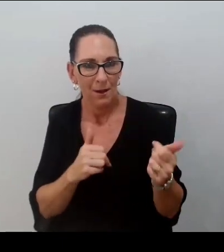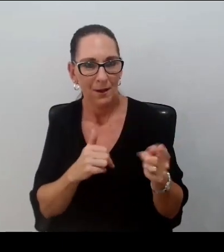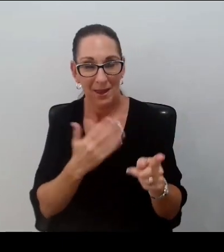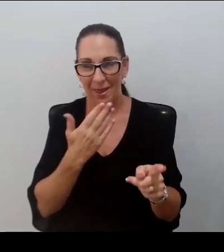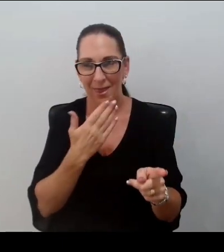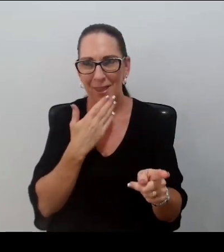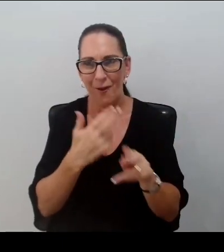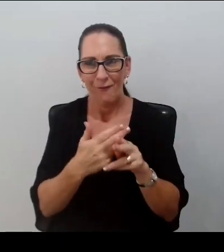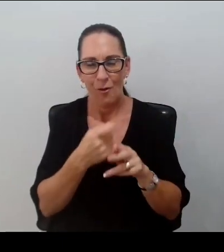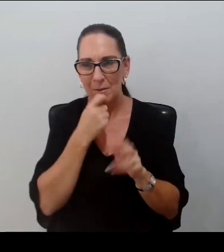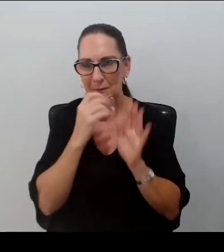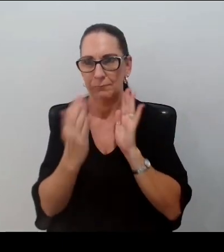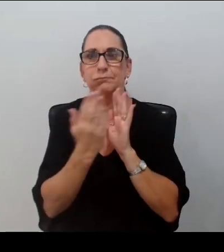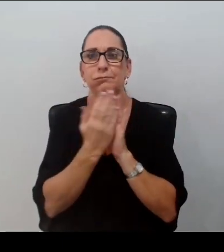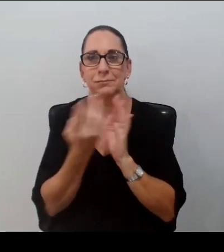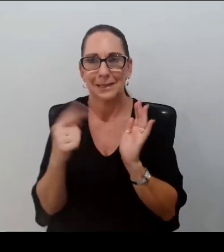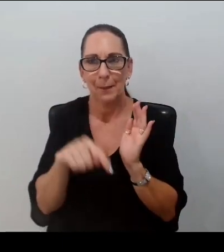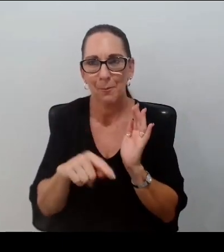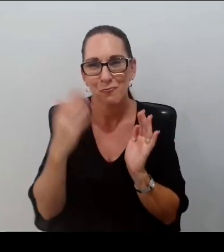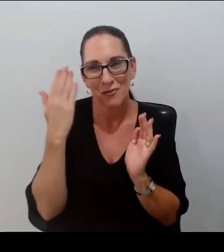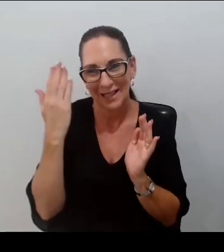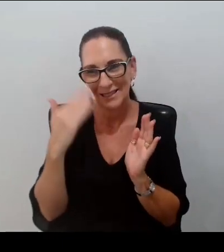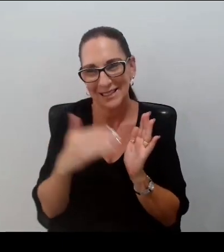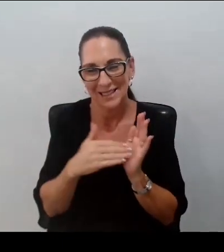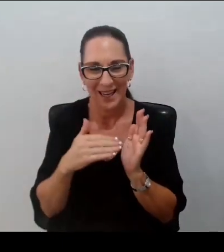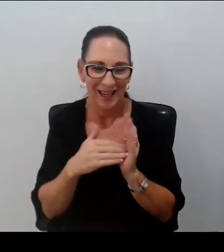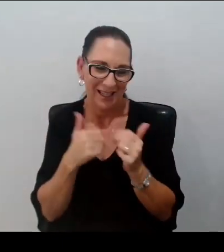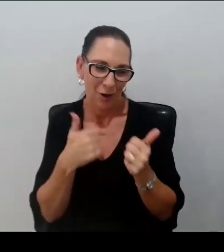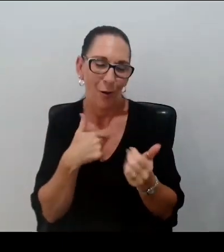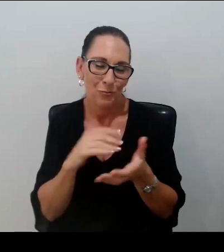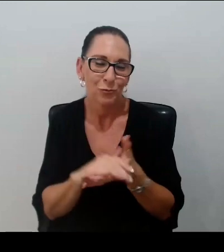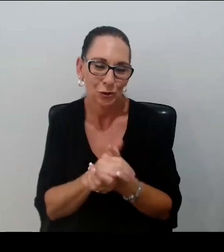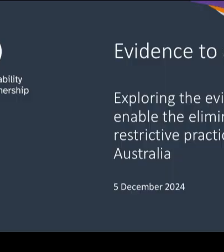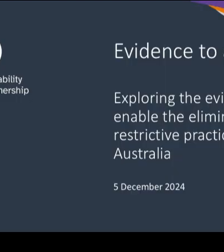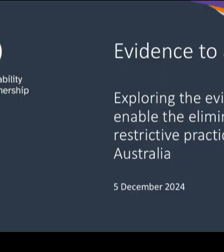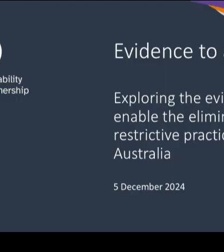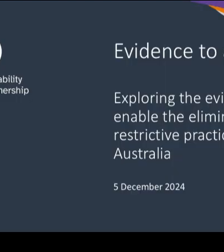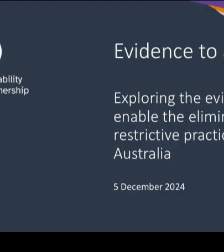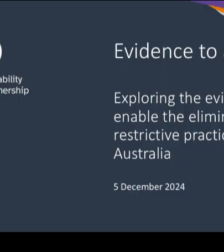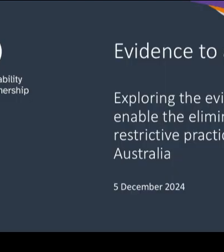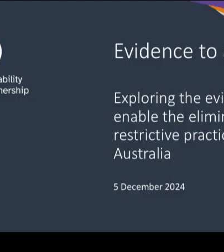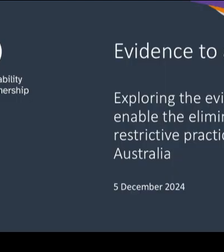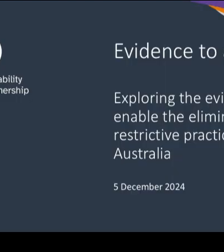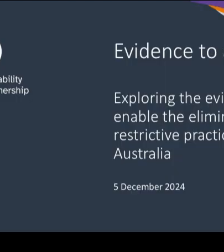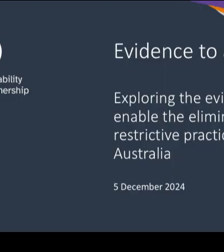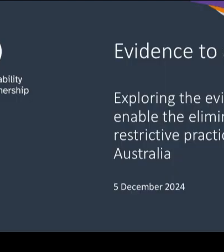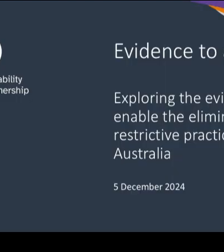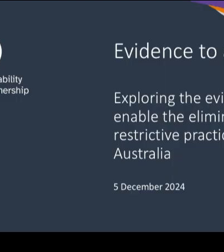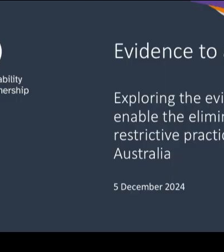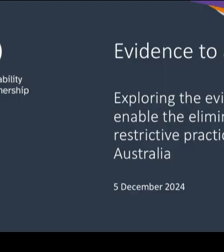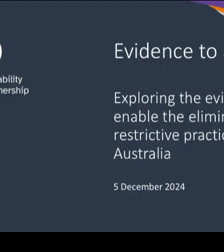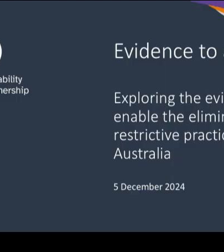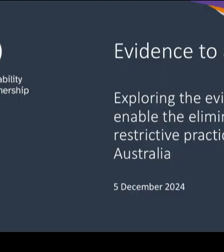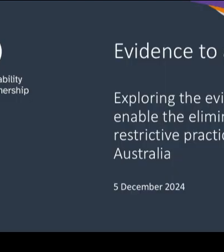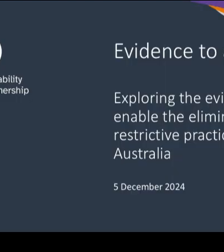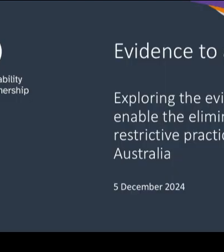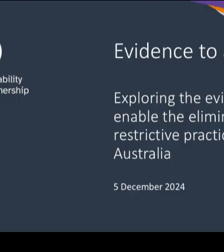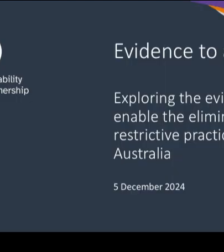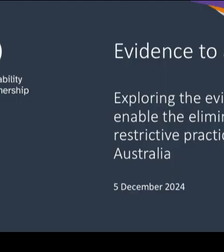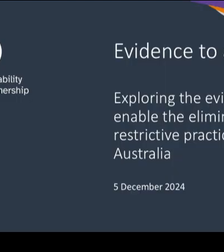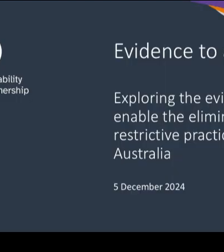you know, late notice to be able to present to us today, we really appreciate it.